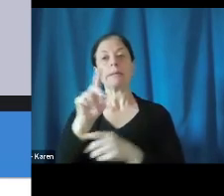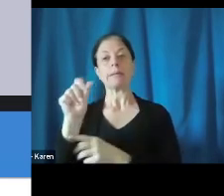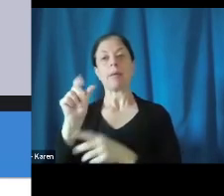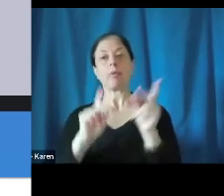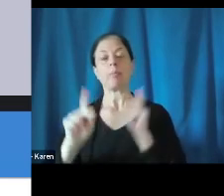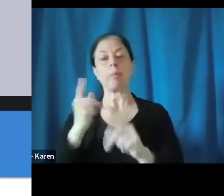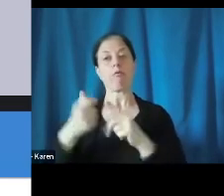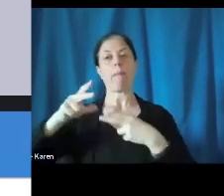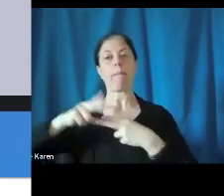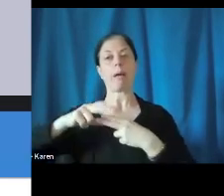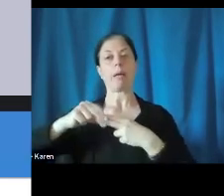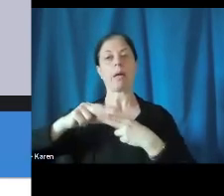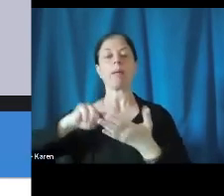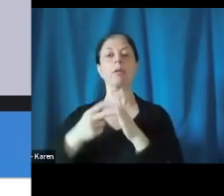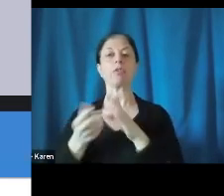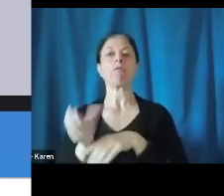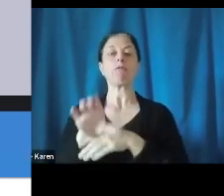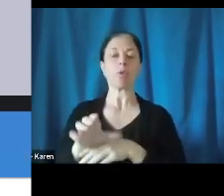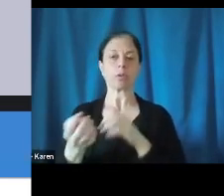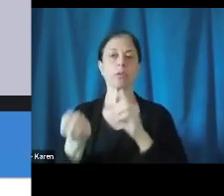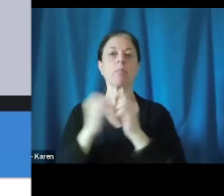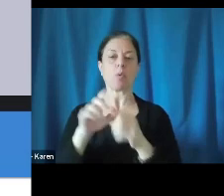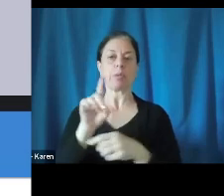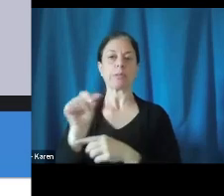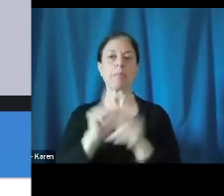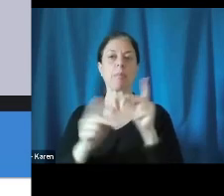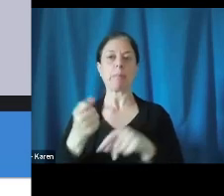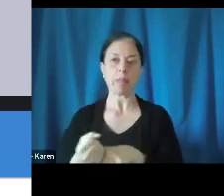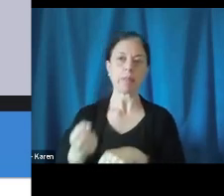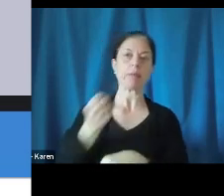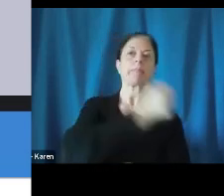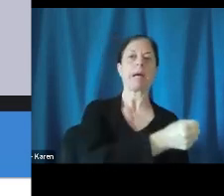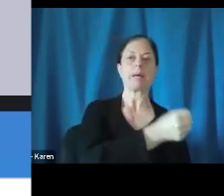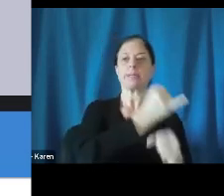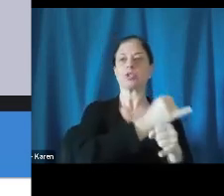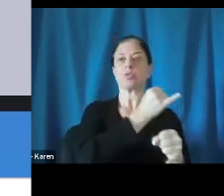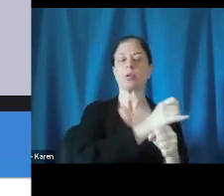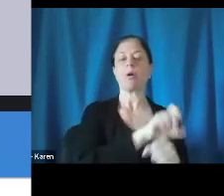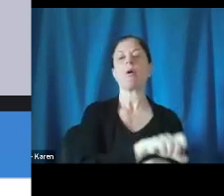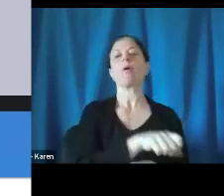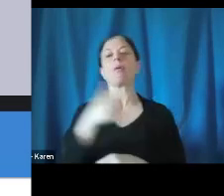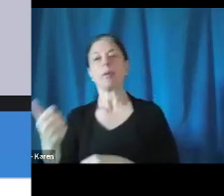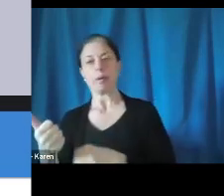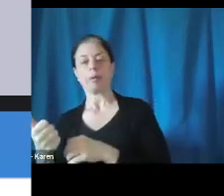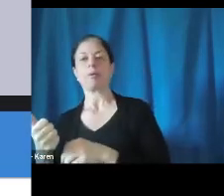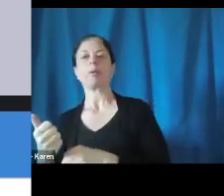legislation under the Trump administration is looking